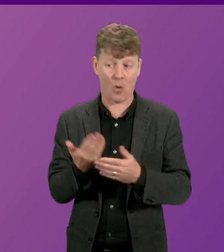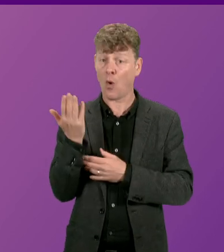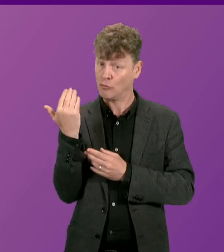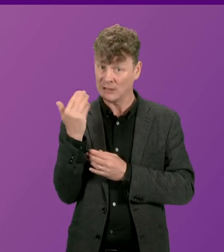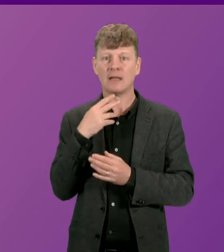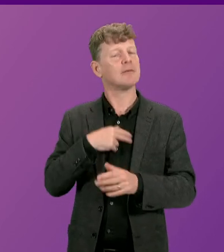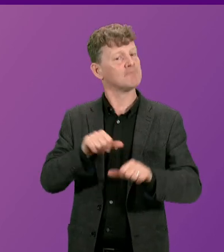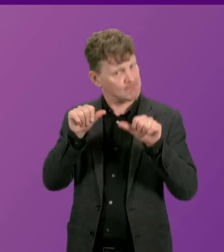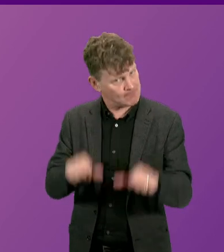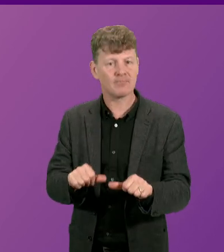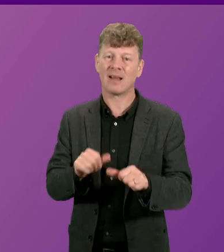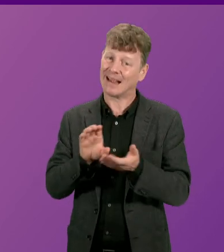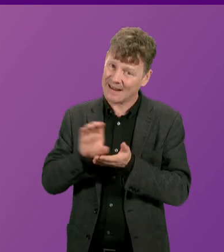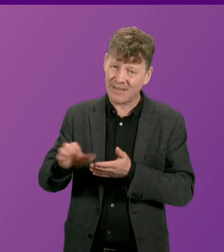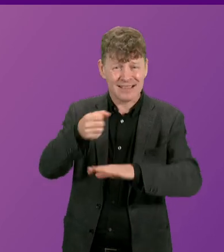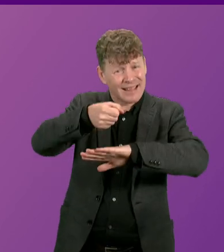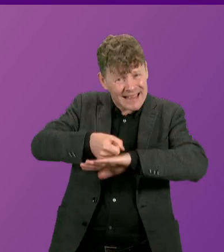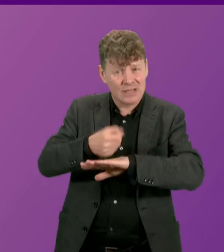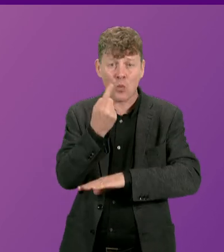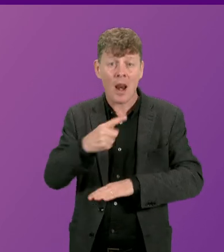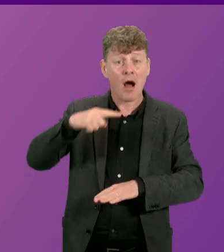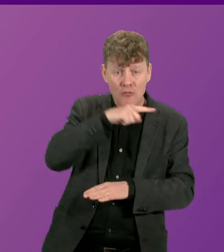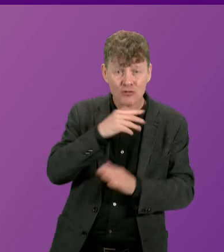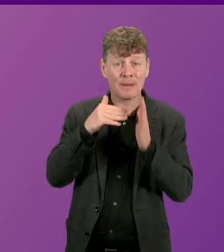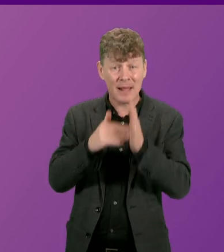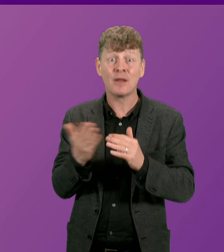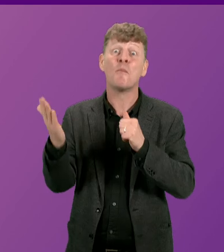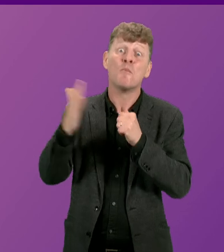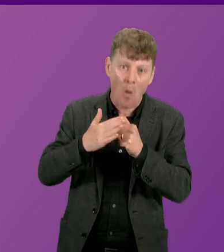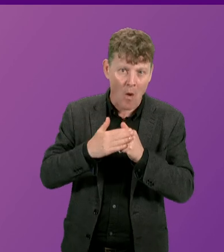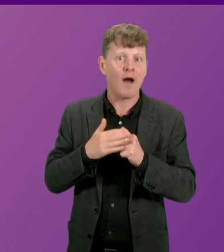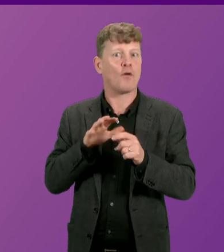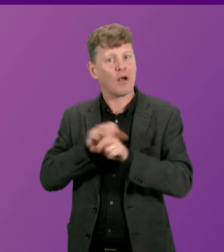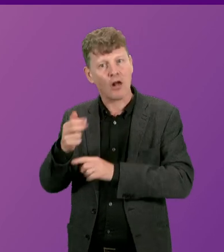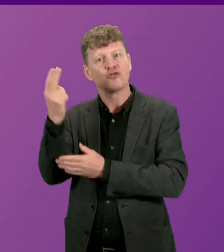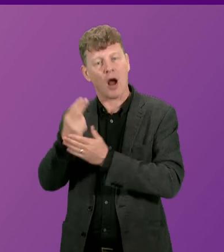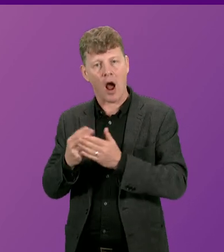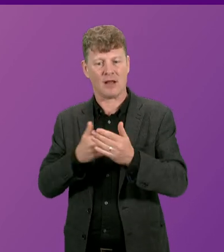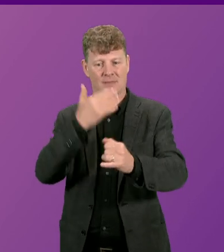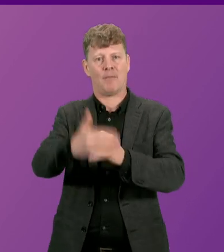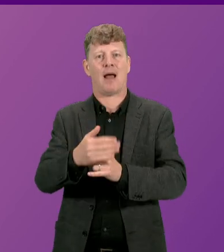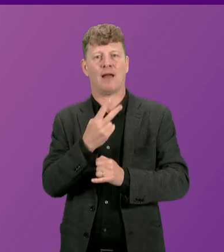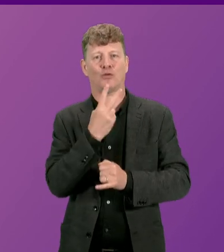to investing at least £100 million more, annually, in culture and arts by the financial year 2028-29.